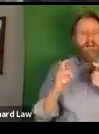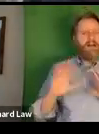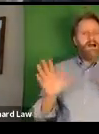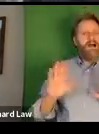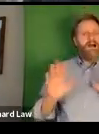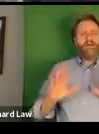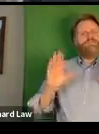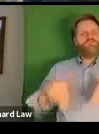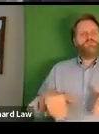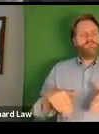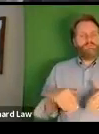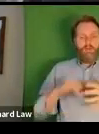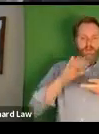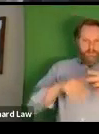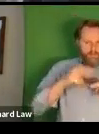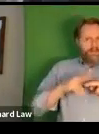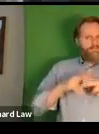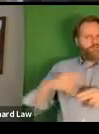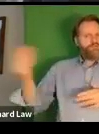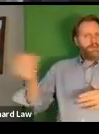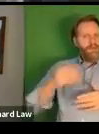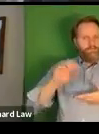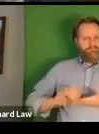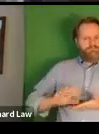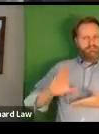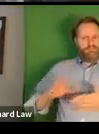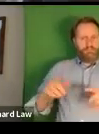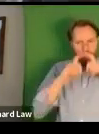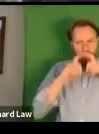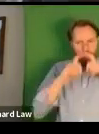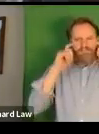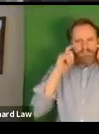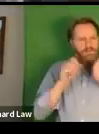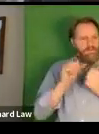them as a matter of Health and Safety PP just like safe boots etc